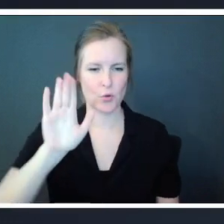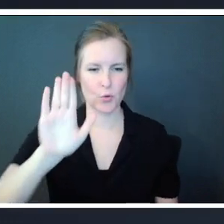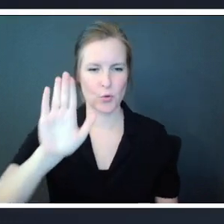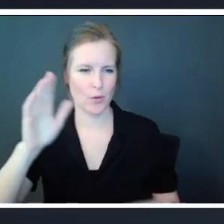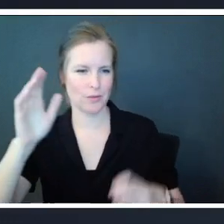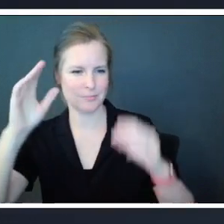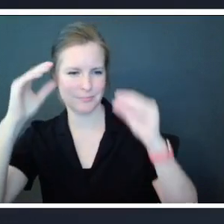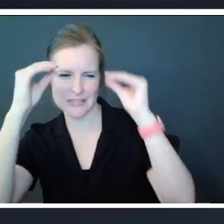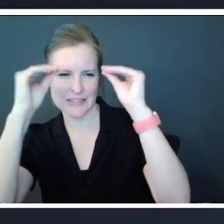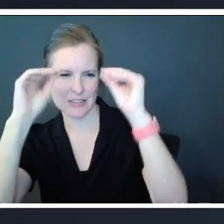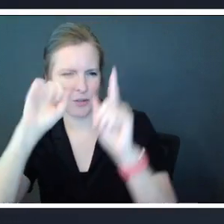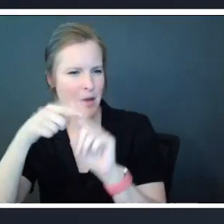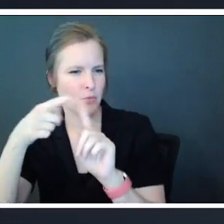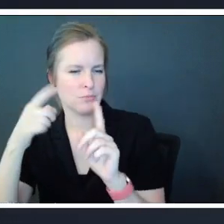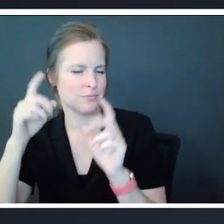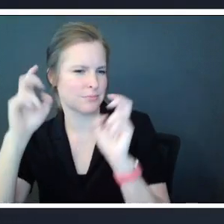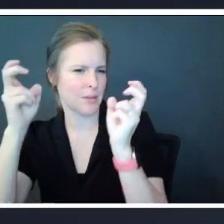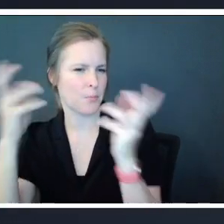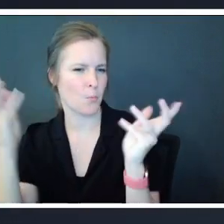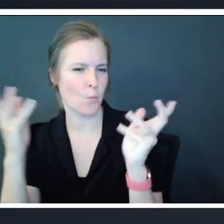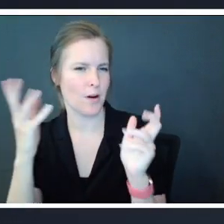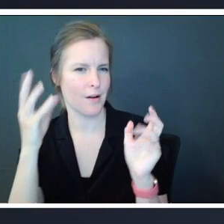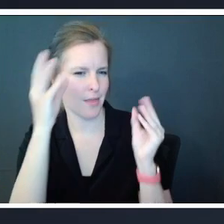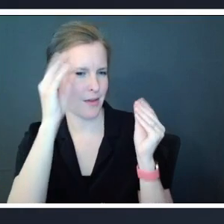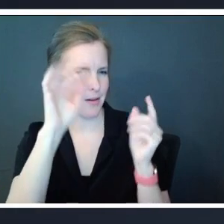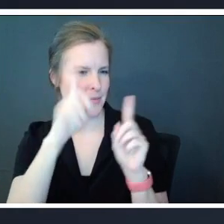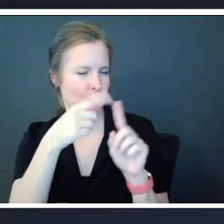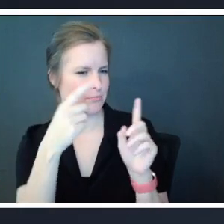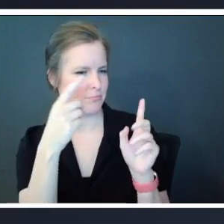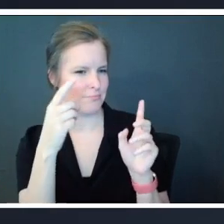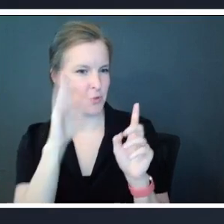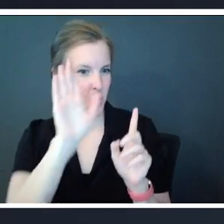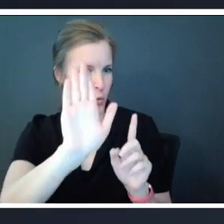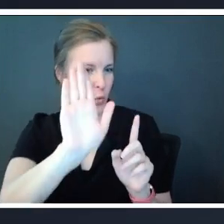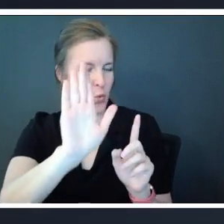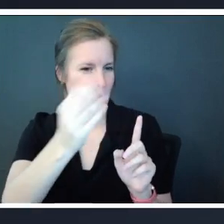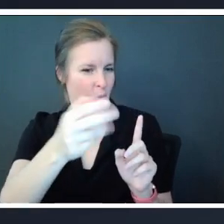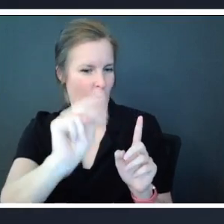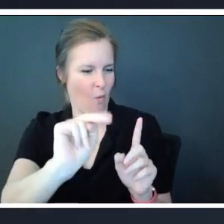about what you might draw or write for this page. You can even take a look at those writing prompts